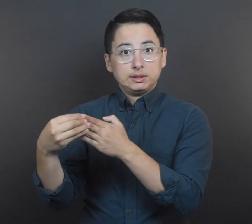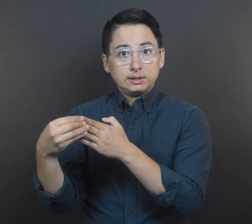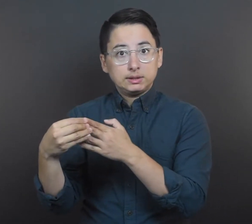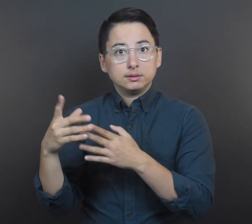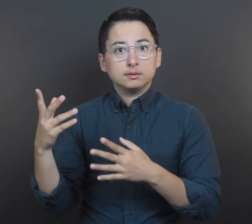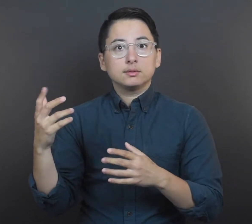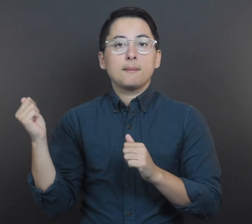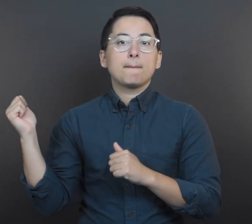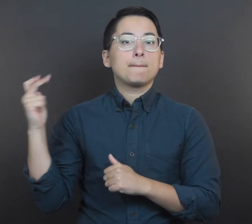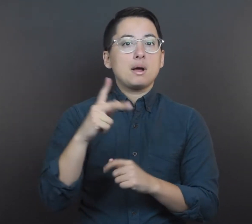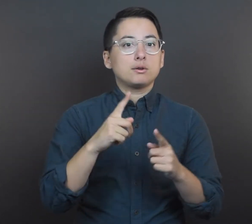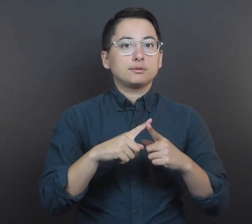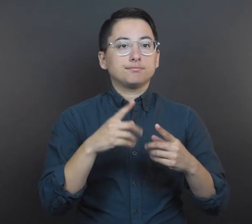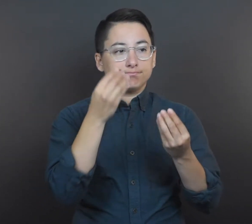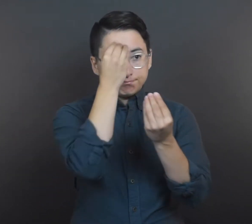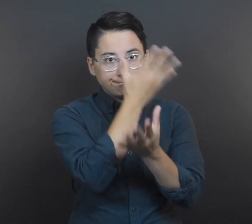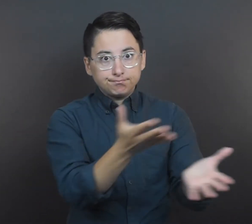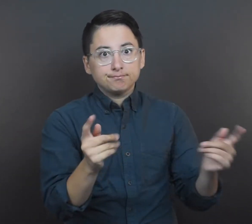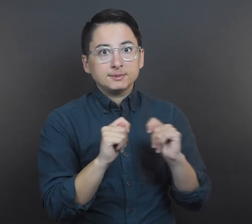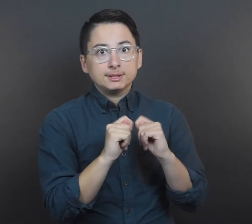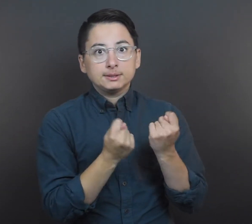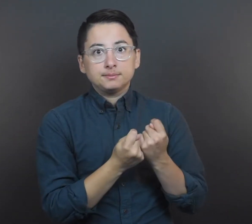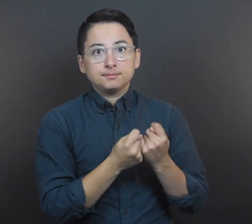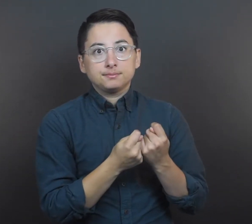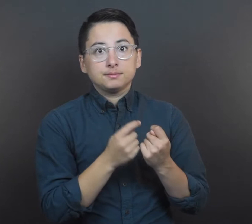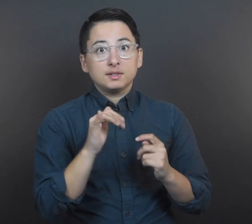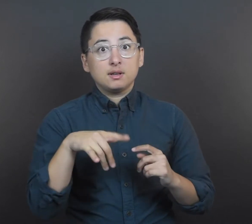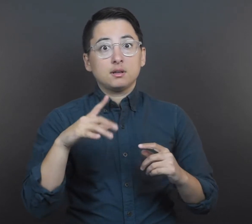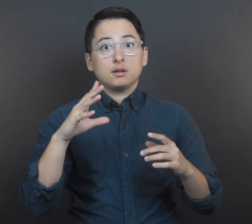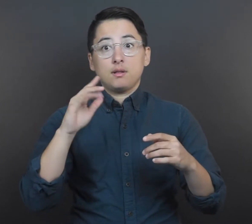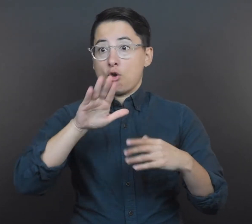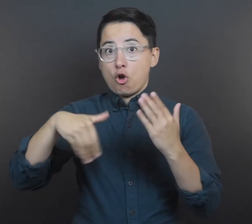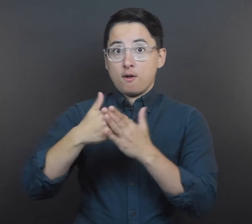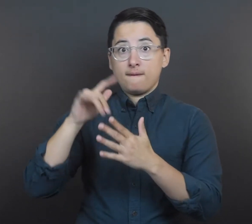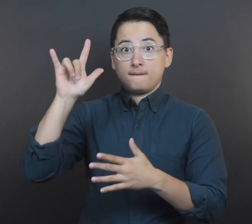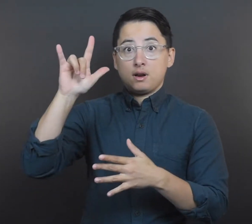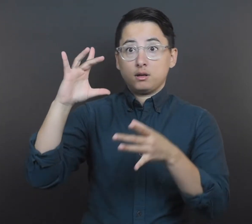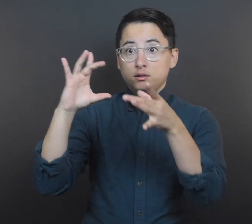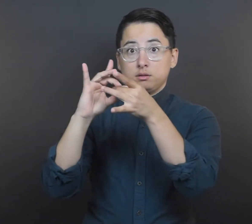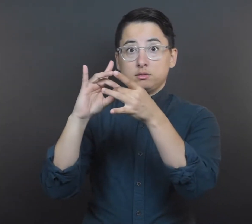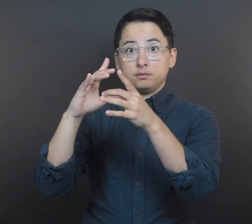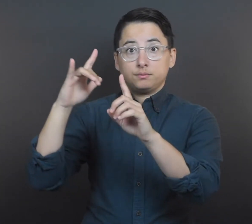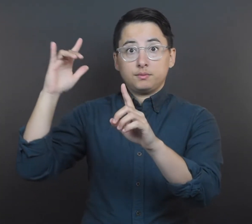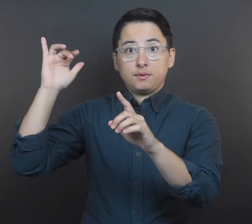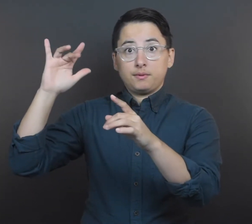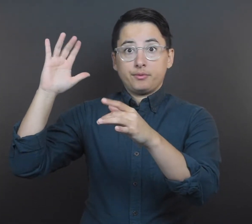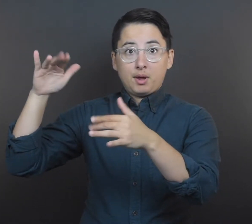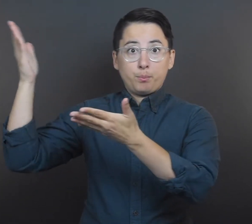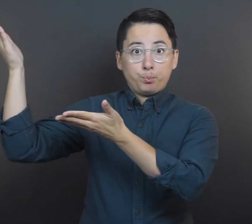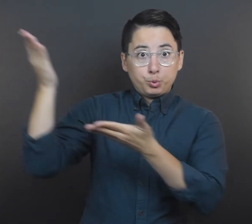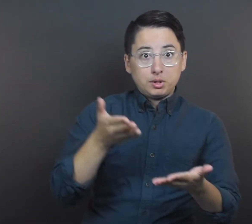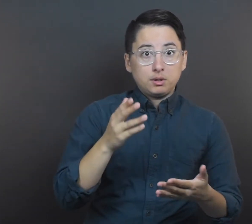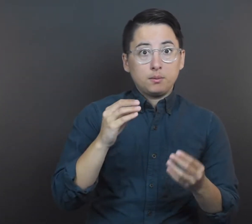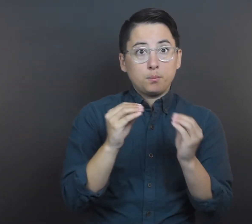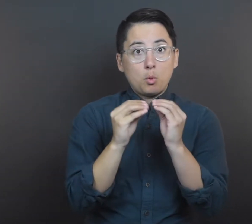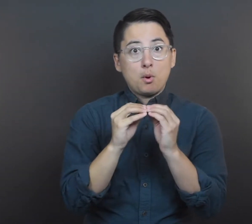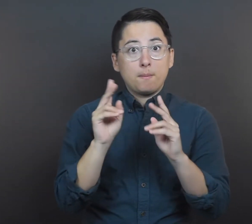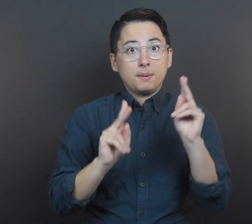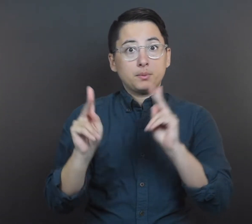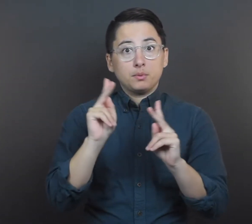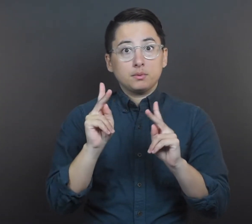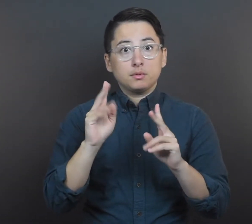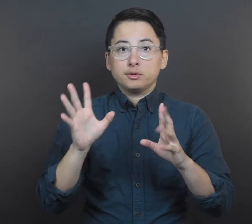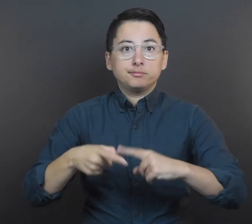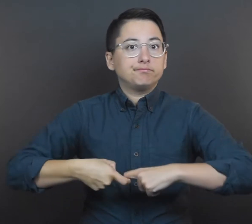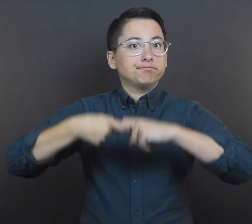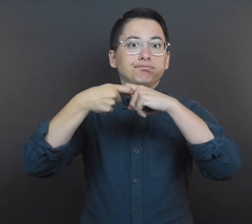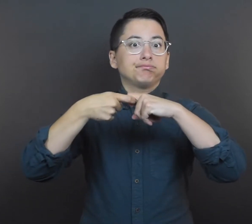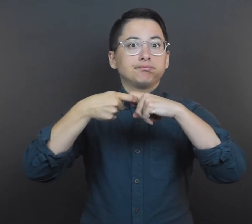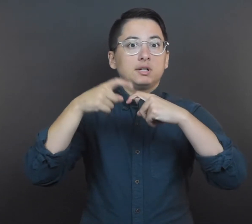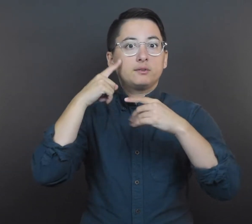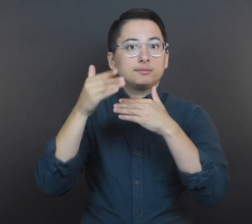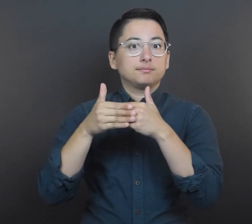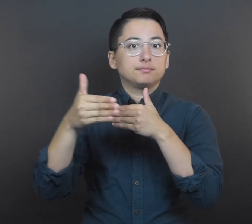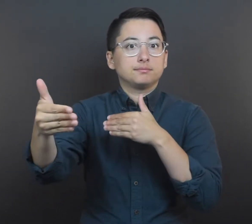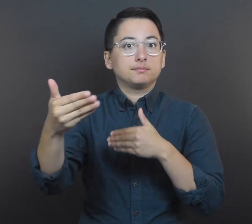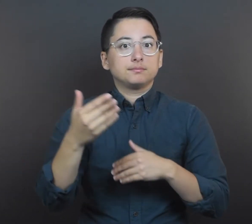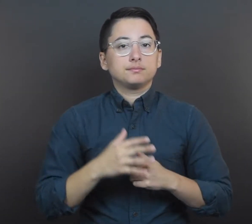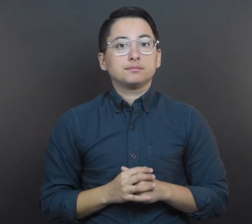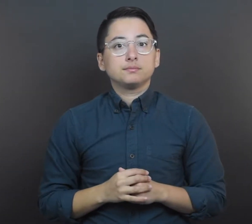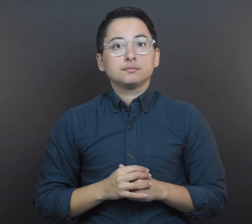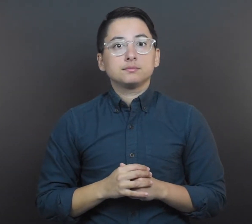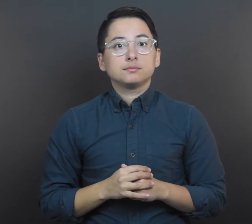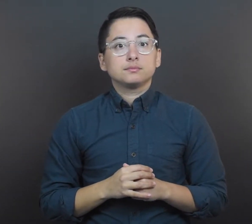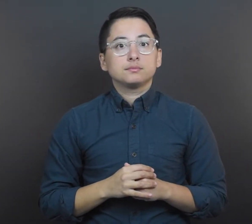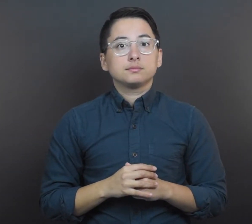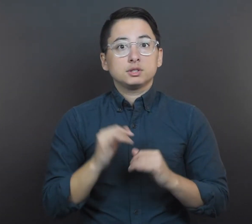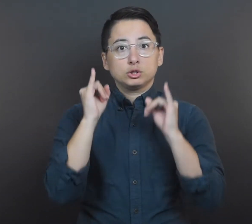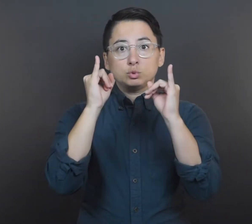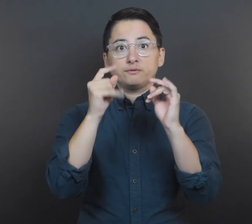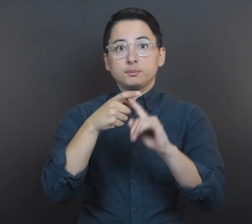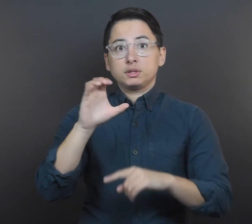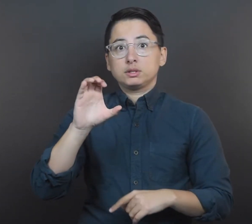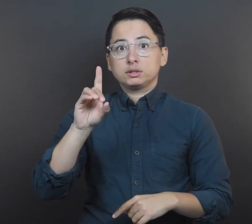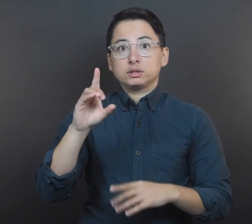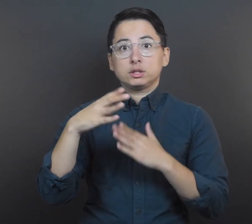After a moment, Emily Pieracci – the Zoonoses team lead, came back to brief the team, informing